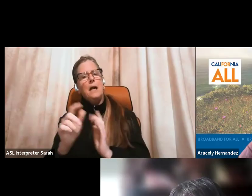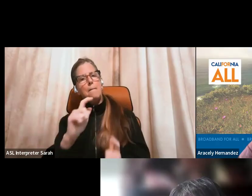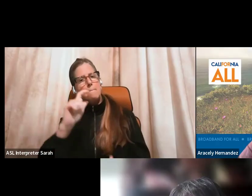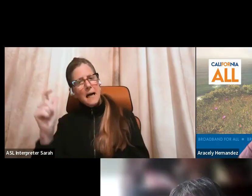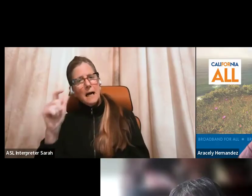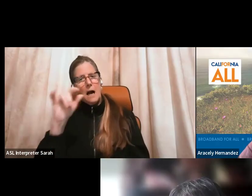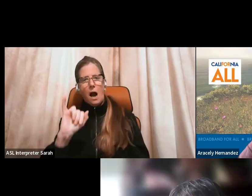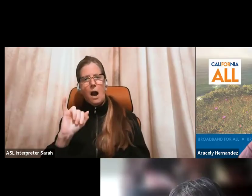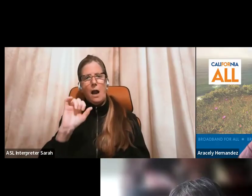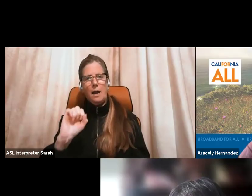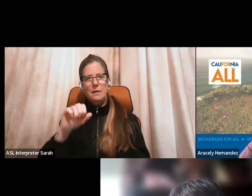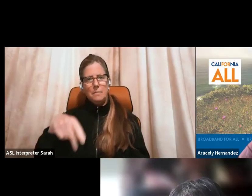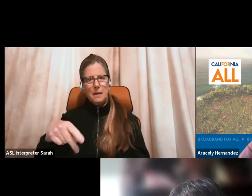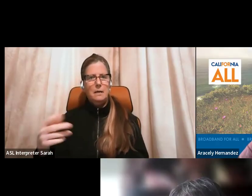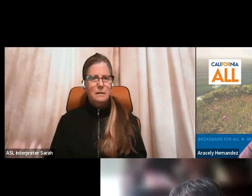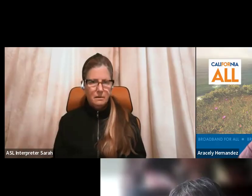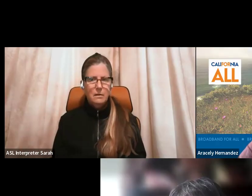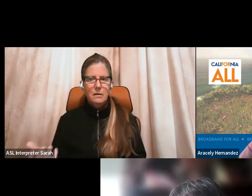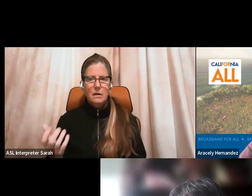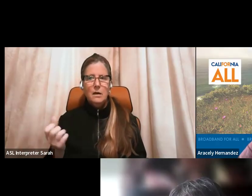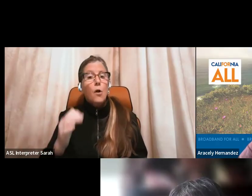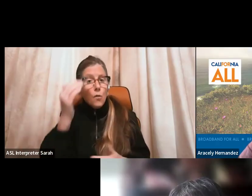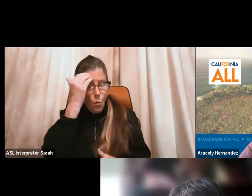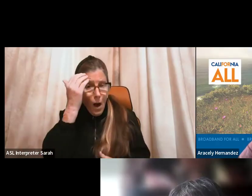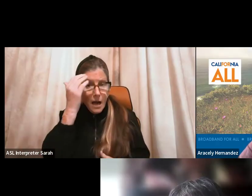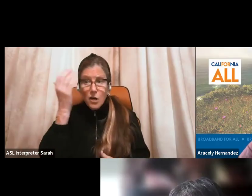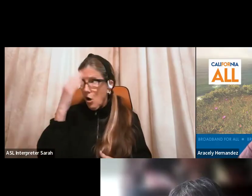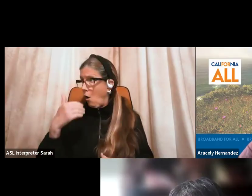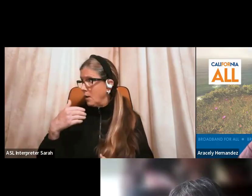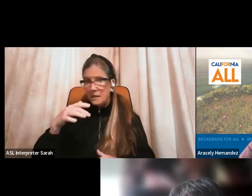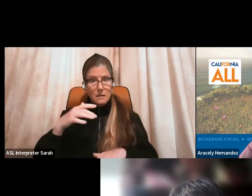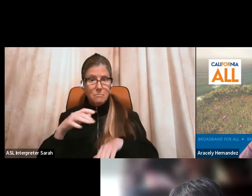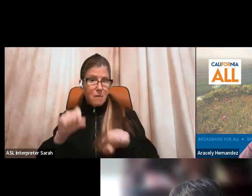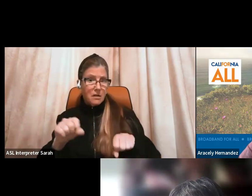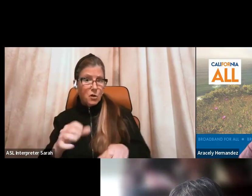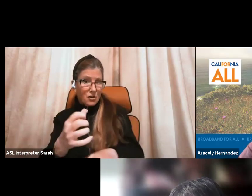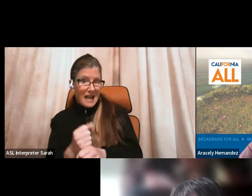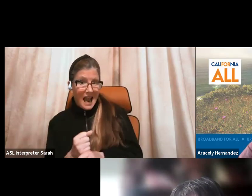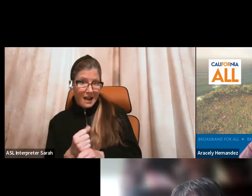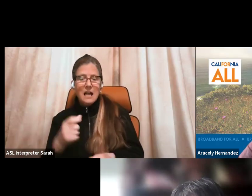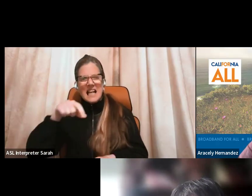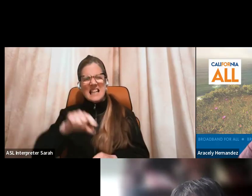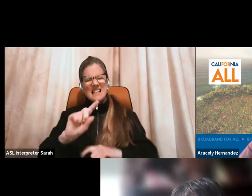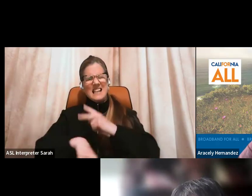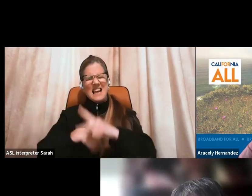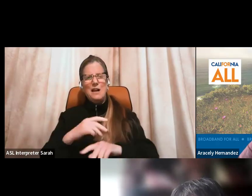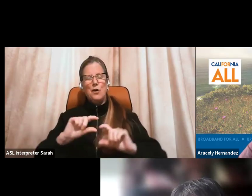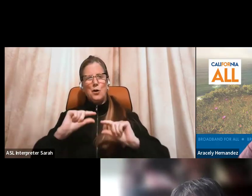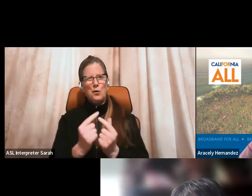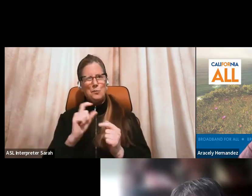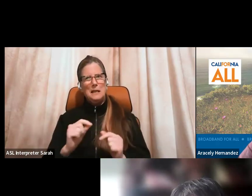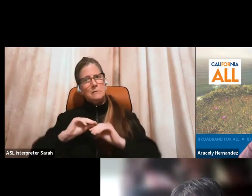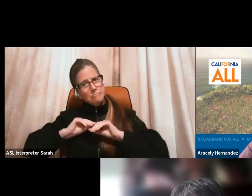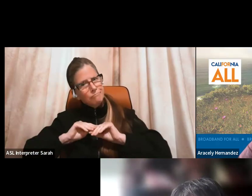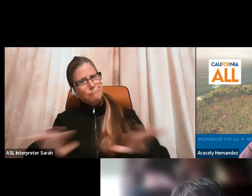you know, that awareness needs to be raised by groups like this. Thank you.